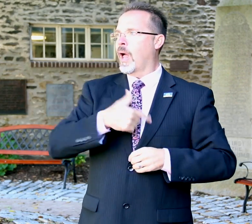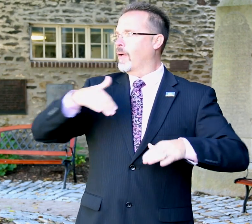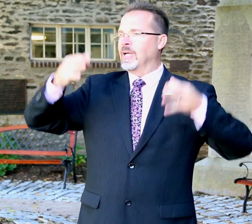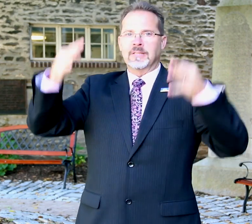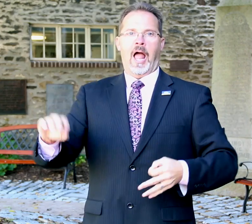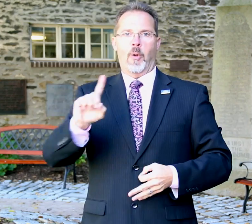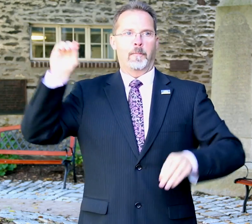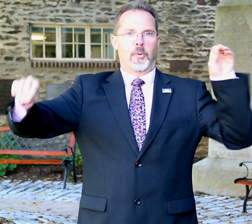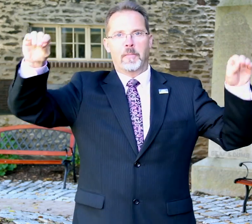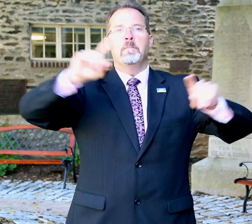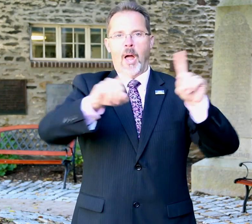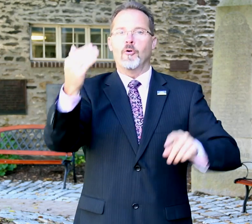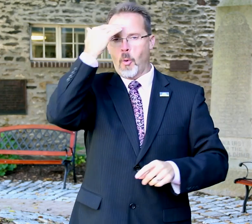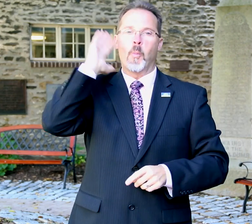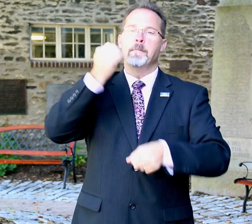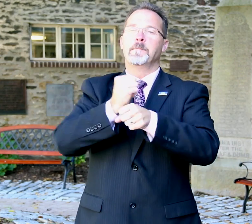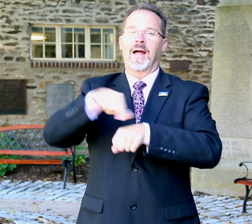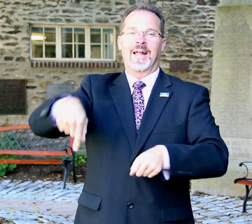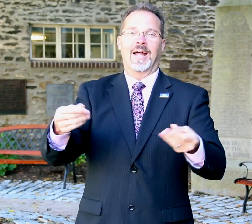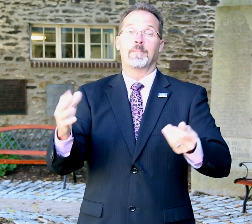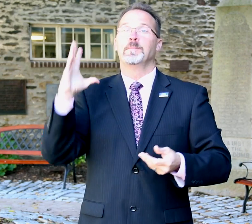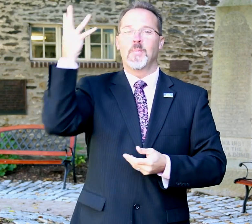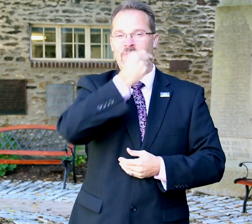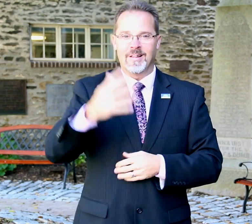We haven't decided where we will put them but know that we will make it beautiful.